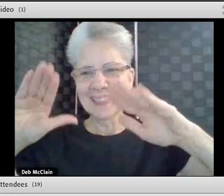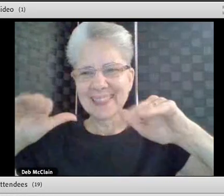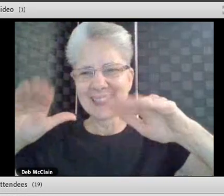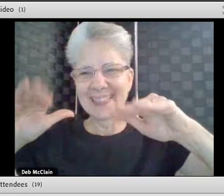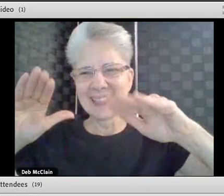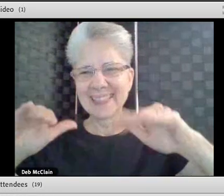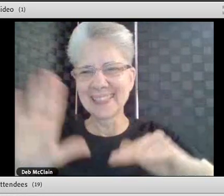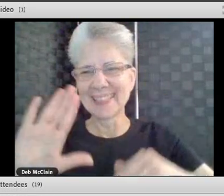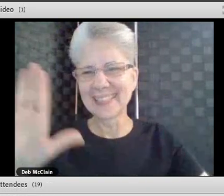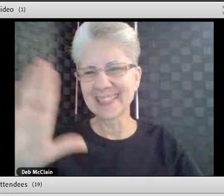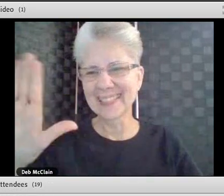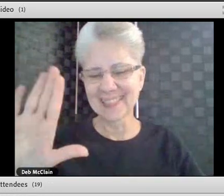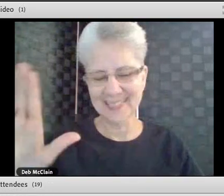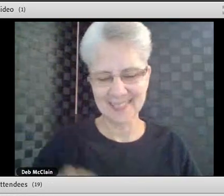Rollins: Thank you so much, LeAnn. Thank you.